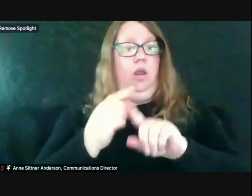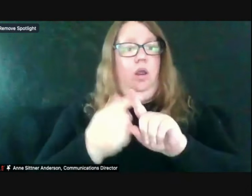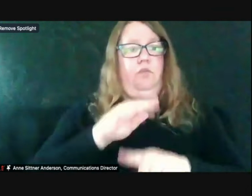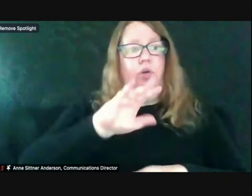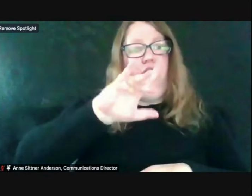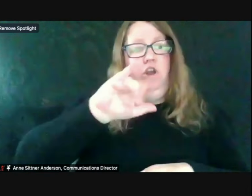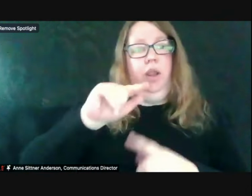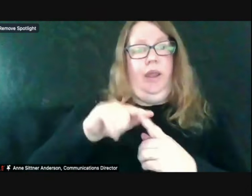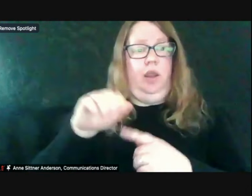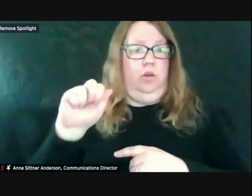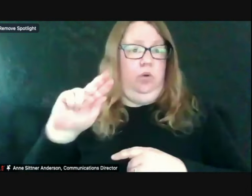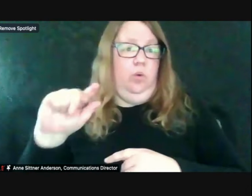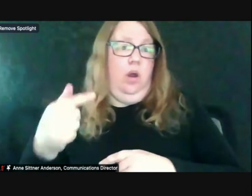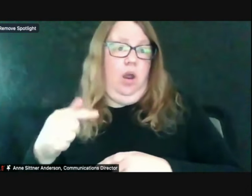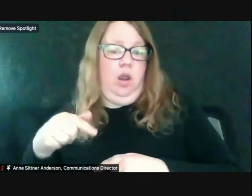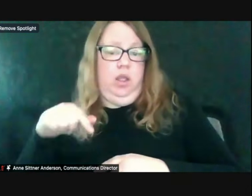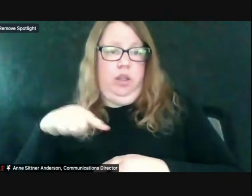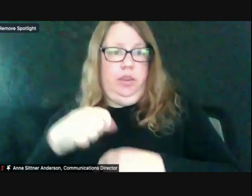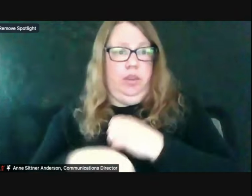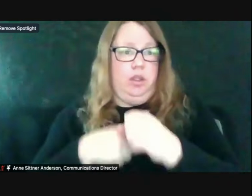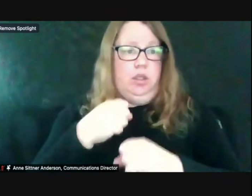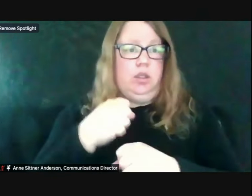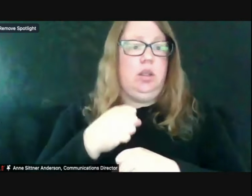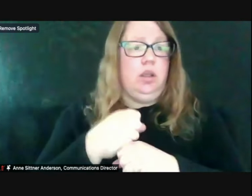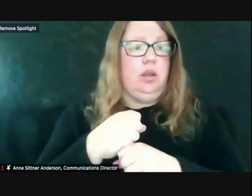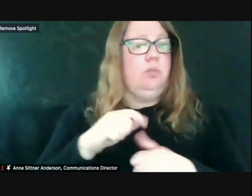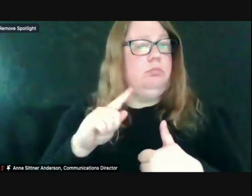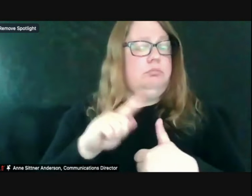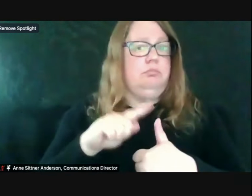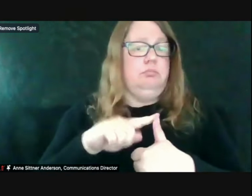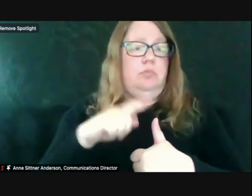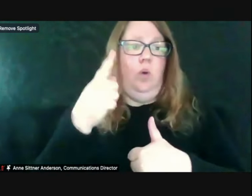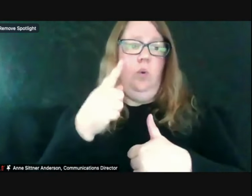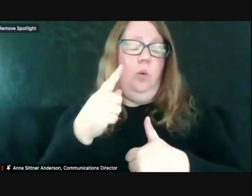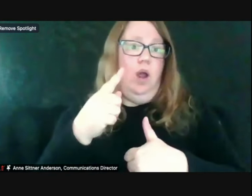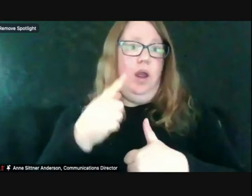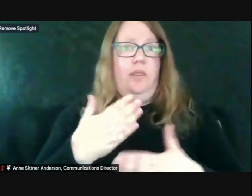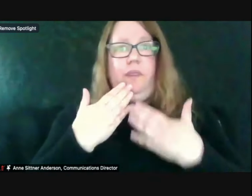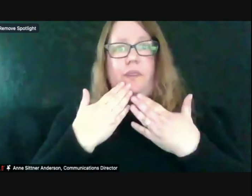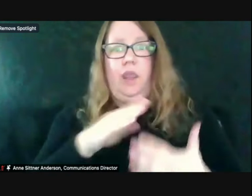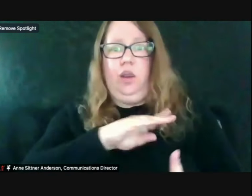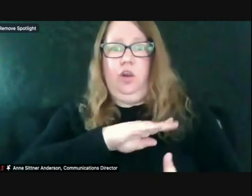from July to August this year. First, thank you to the board for approving